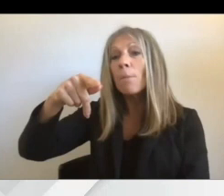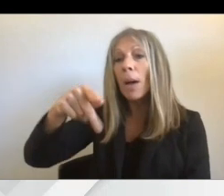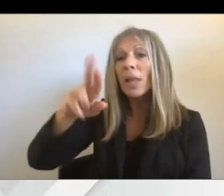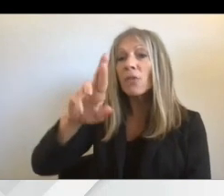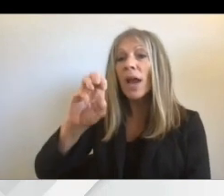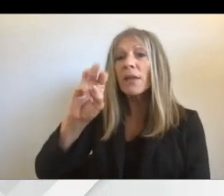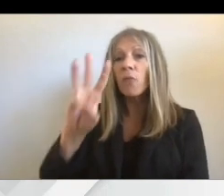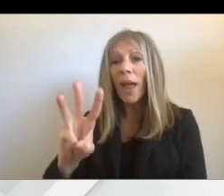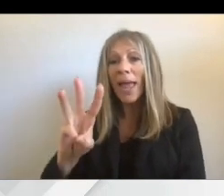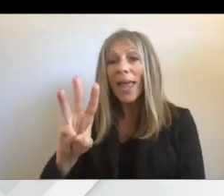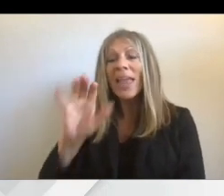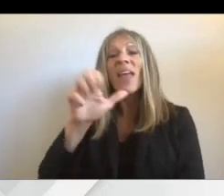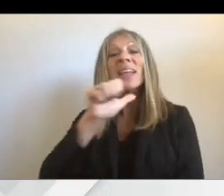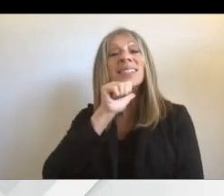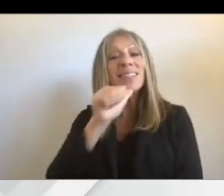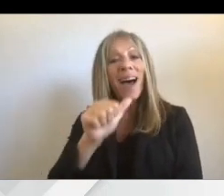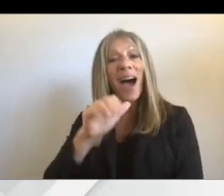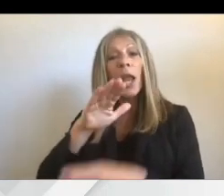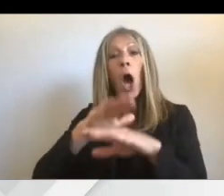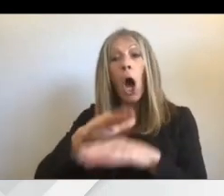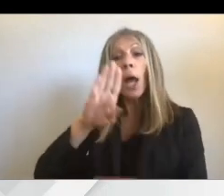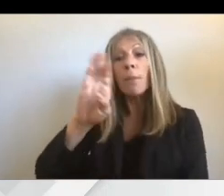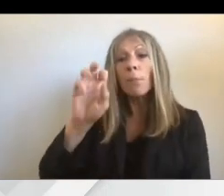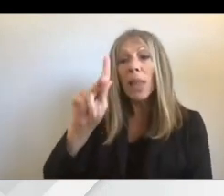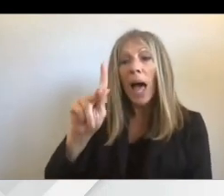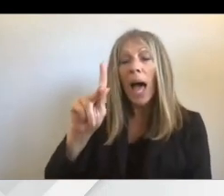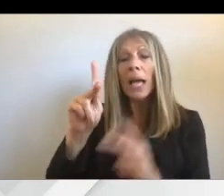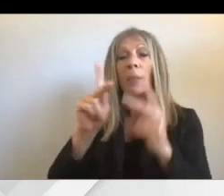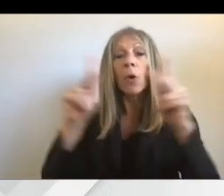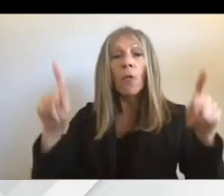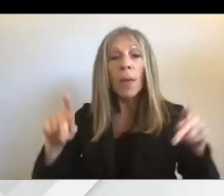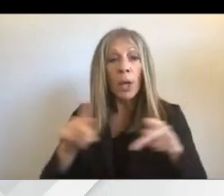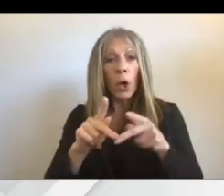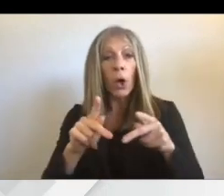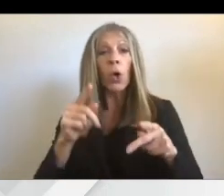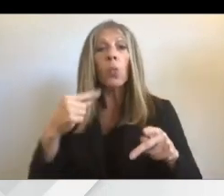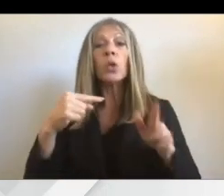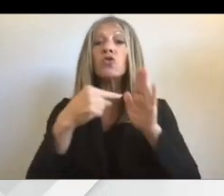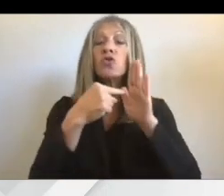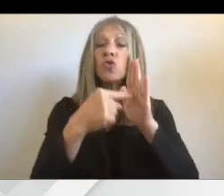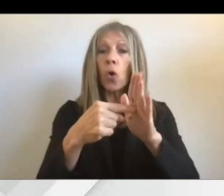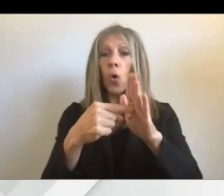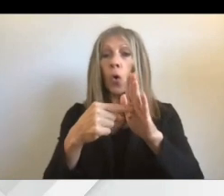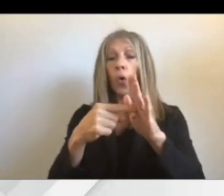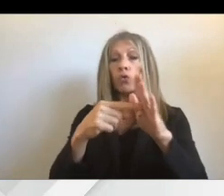perimeter, we clarified scoping requirements in the final rule by having two provisions: